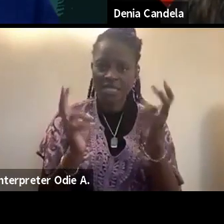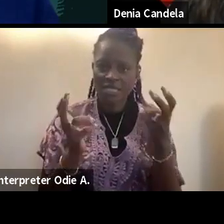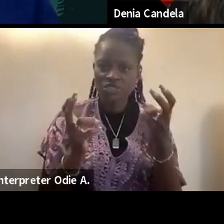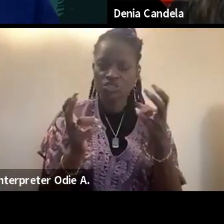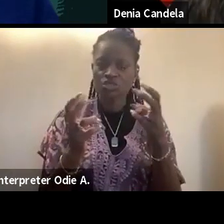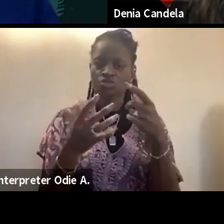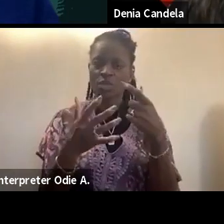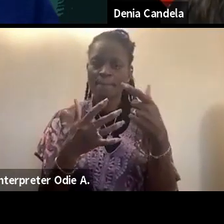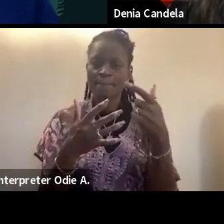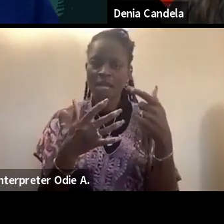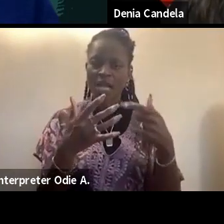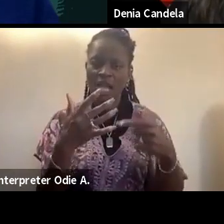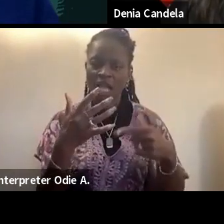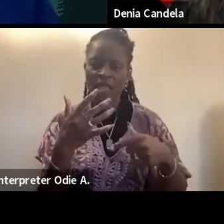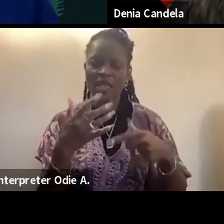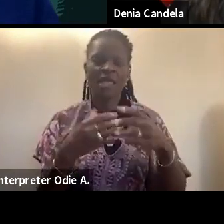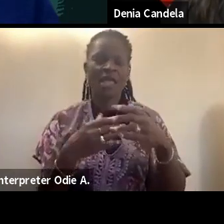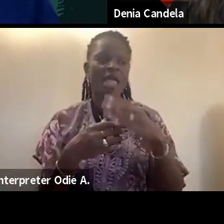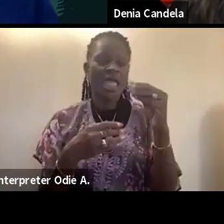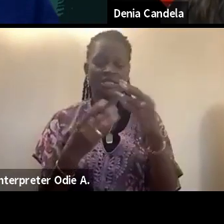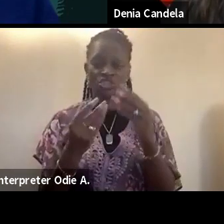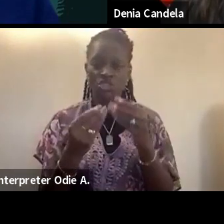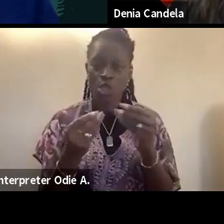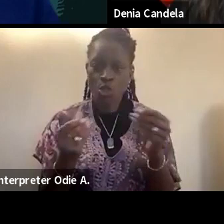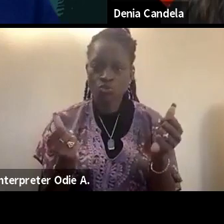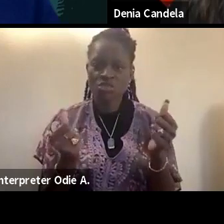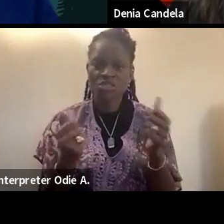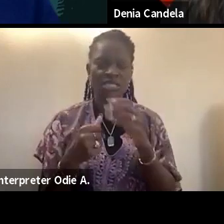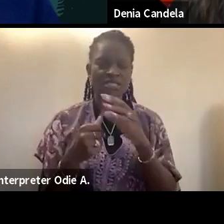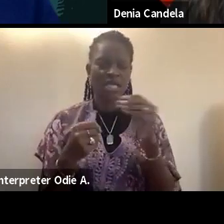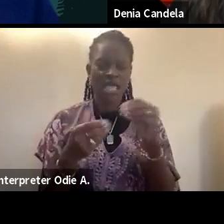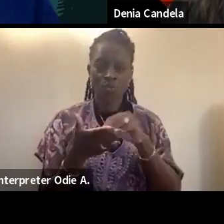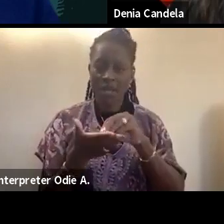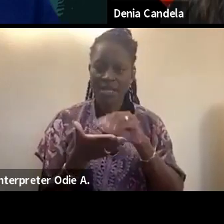possible solutions to our coverage response as a community.